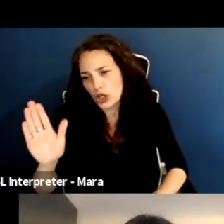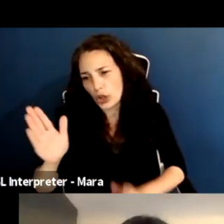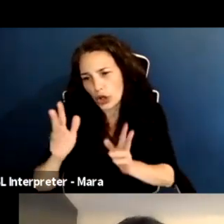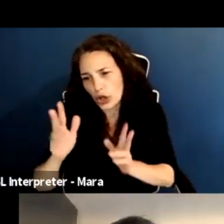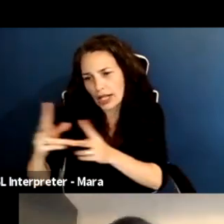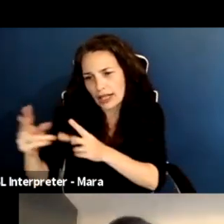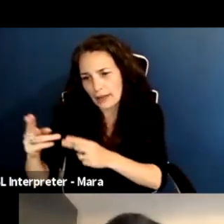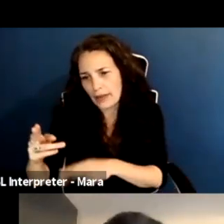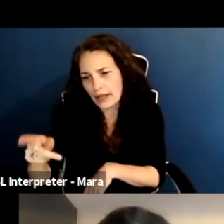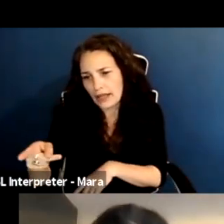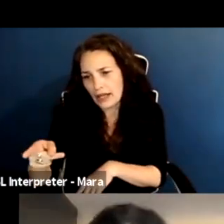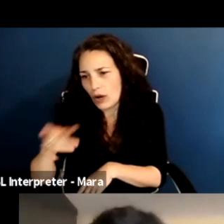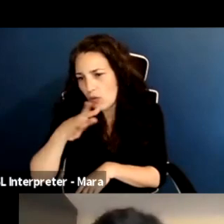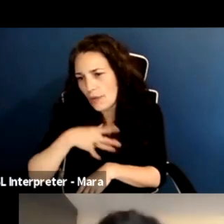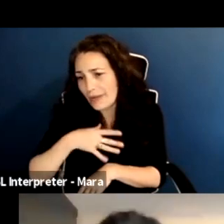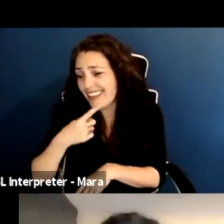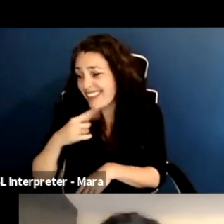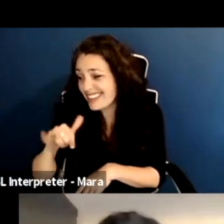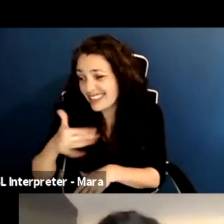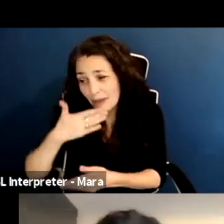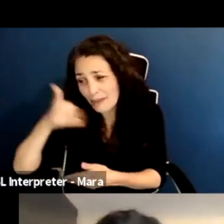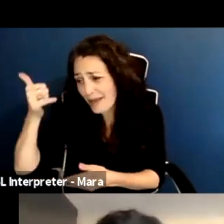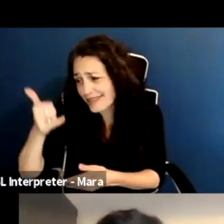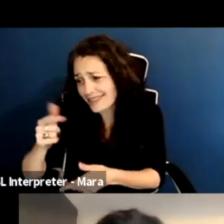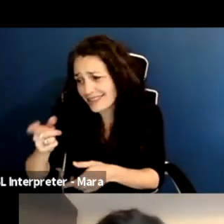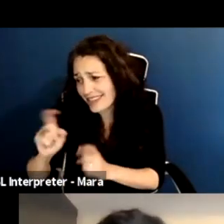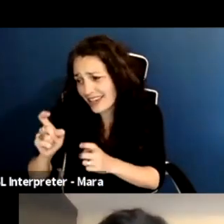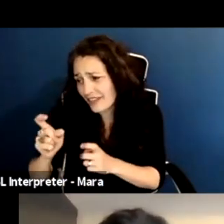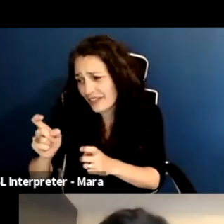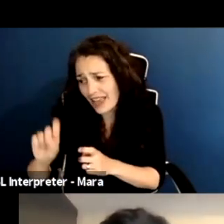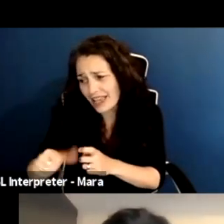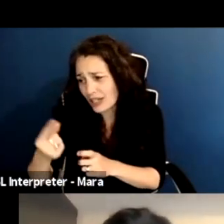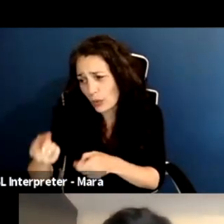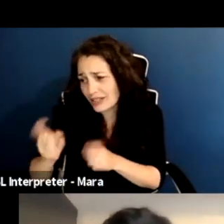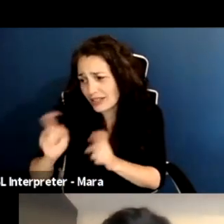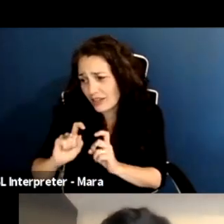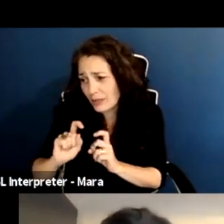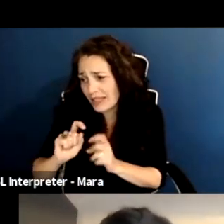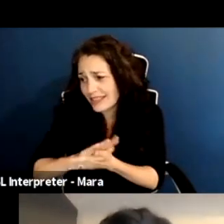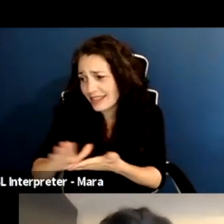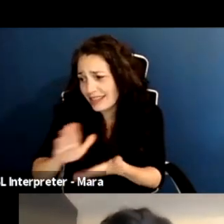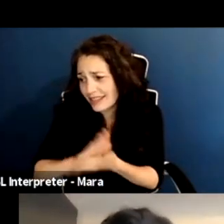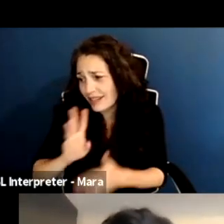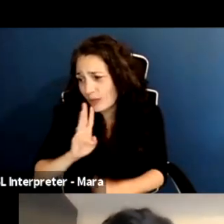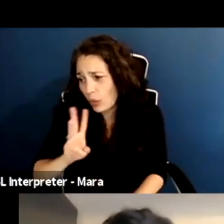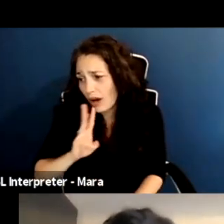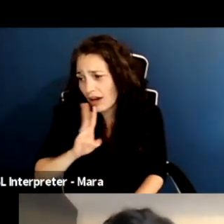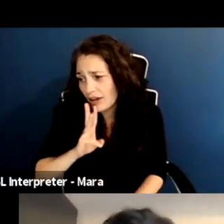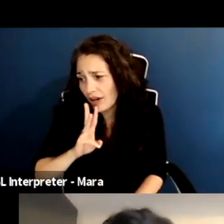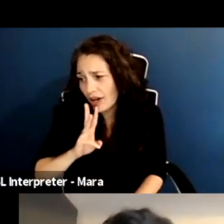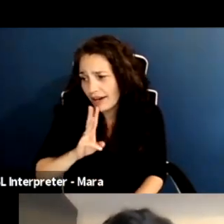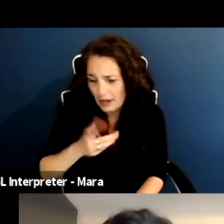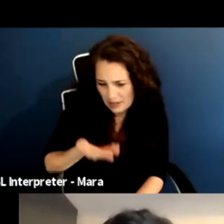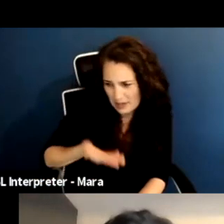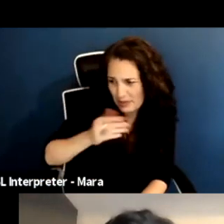And that was so touching 'cause she was an old woman and you assumed she's gotten some nice gifts maybe or just love through her life.